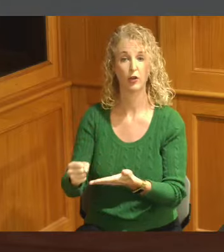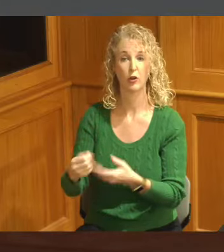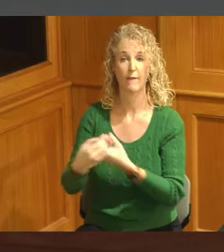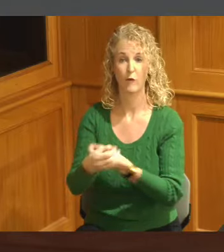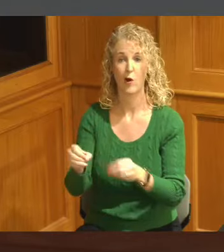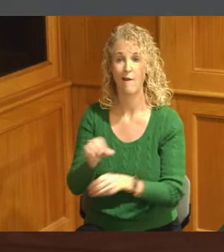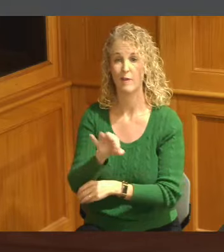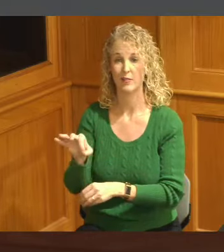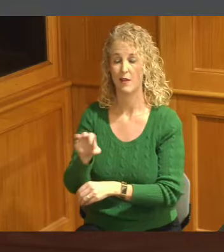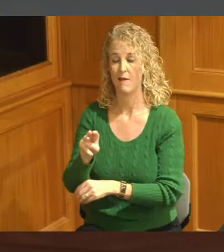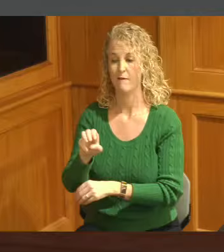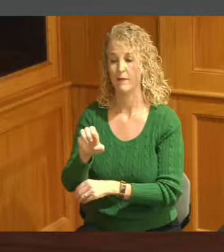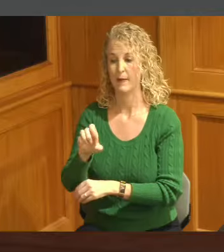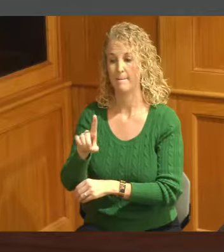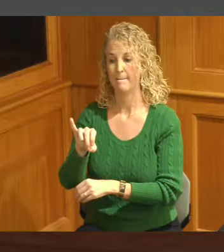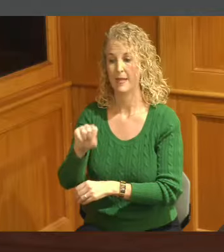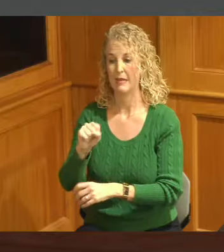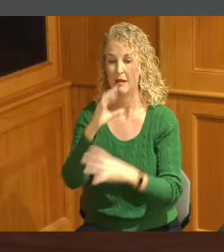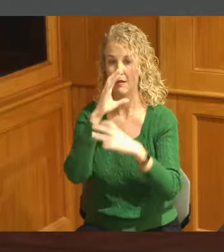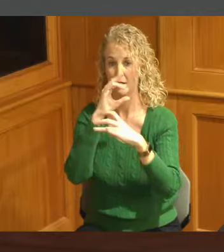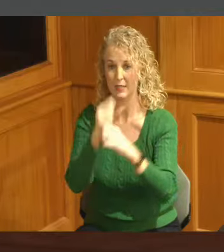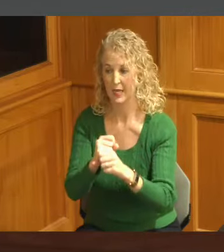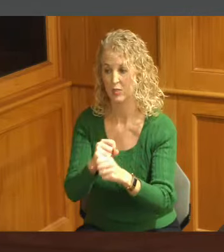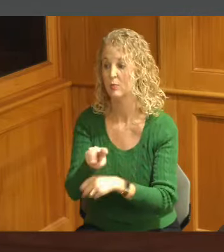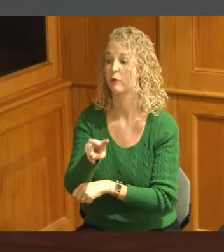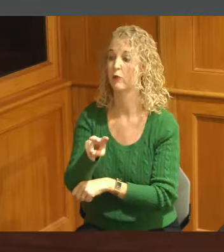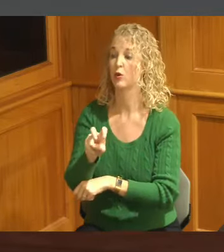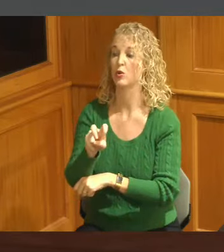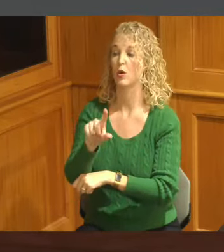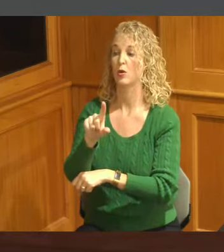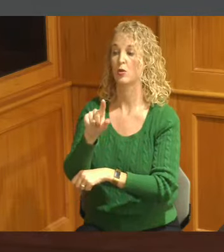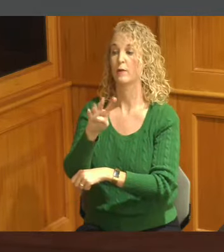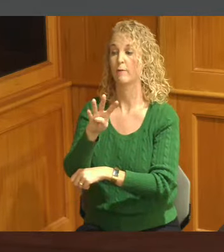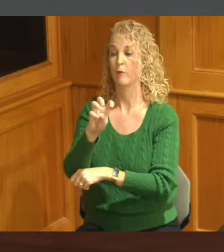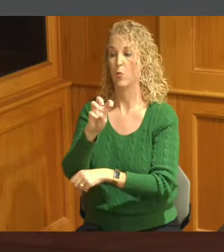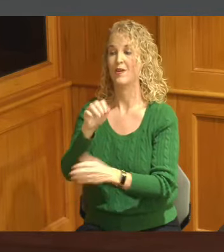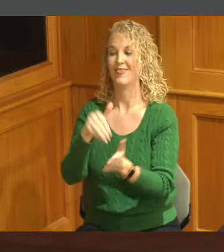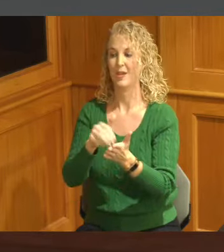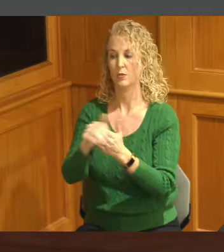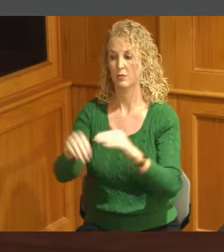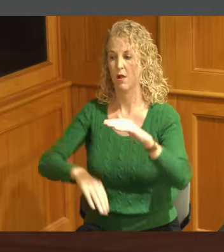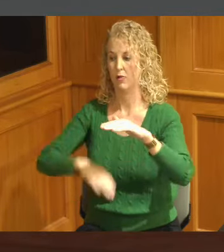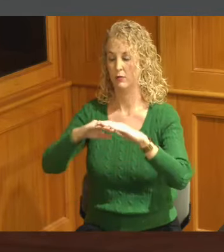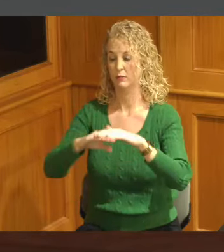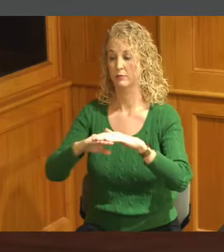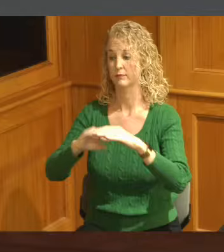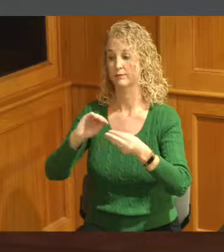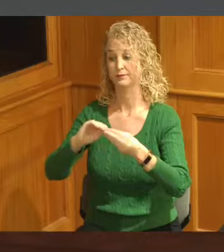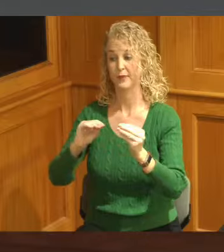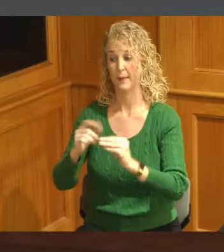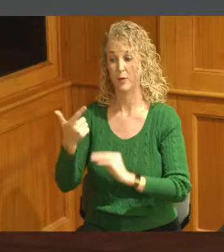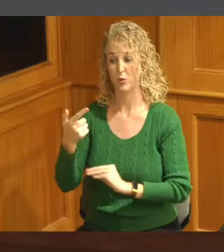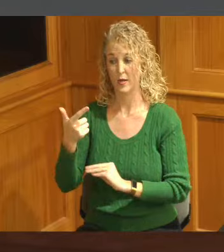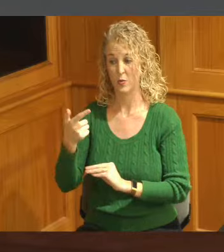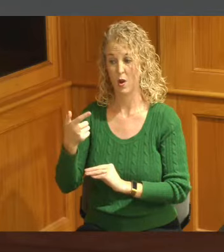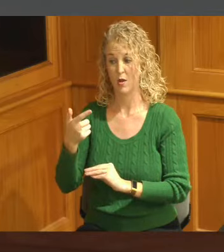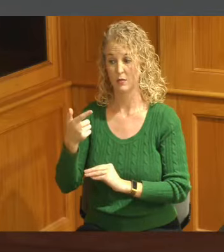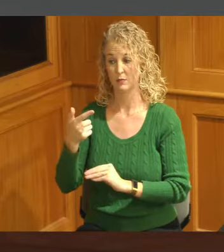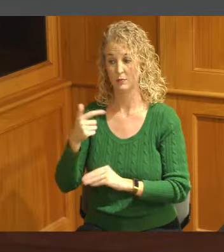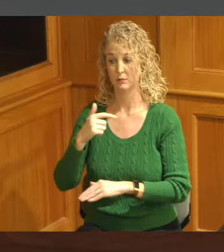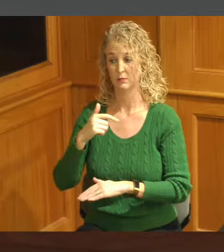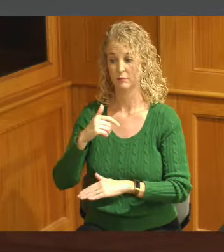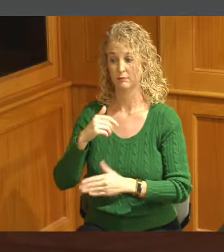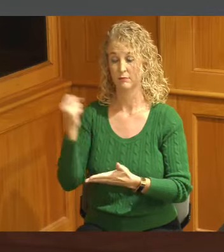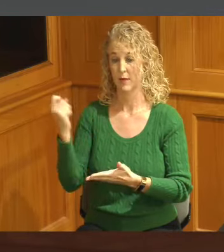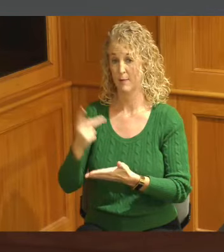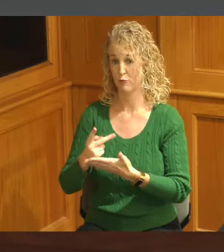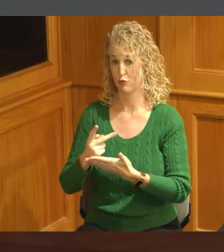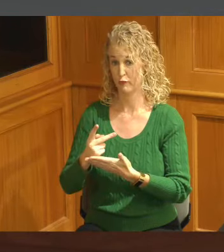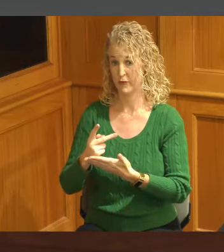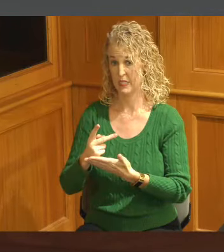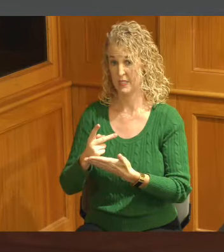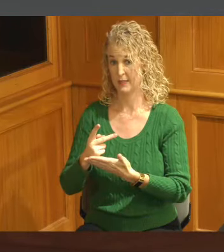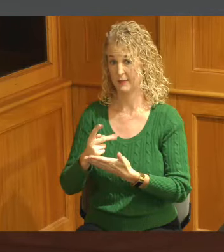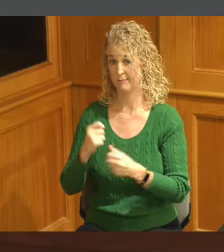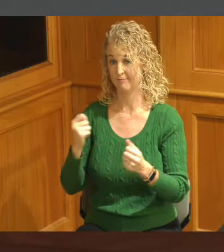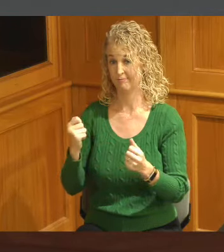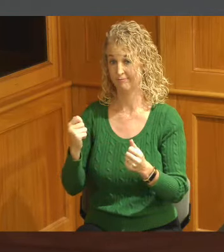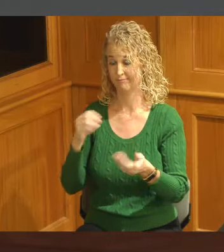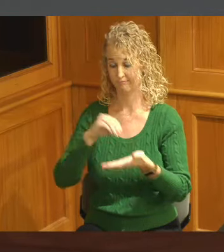of media and engagement for $240,000 in 2026. Item number 21 is approving the for the record the bid